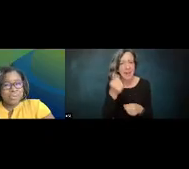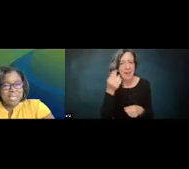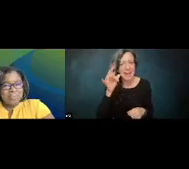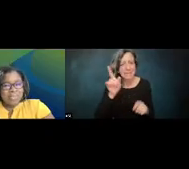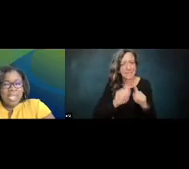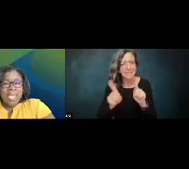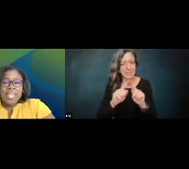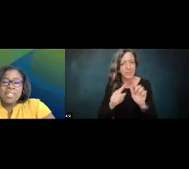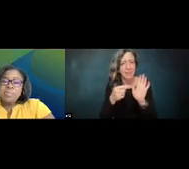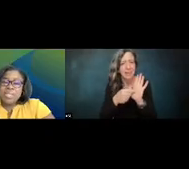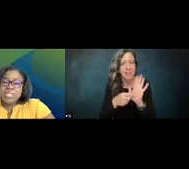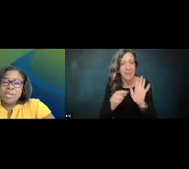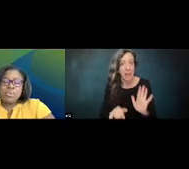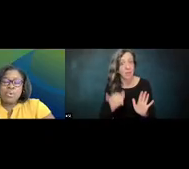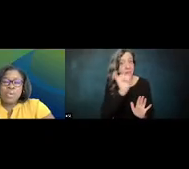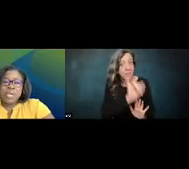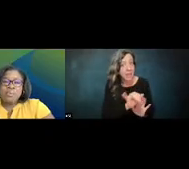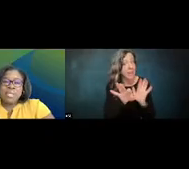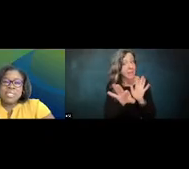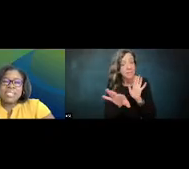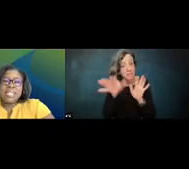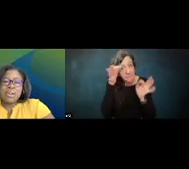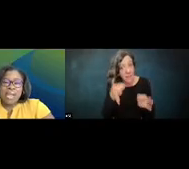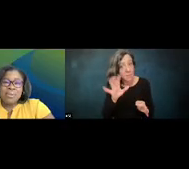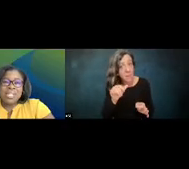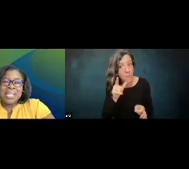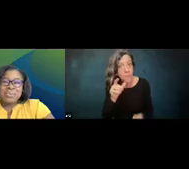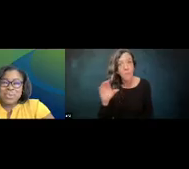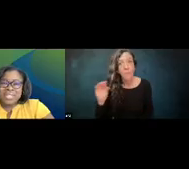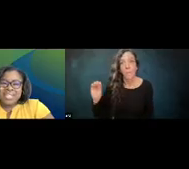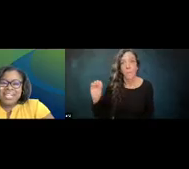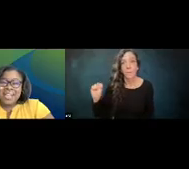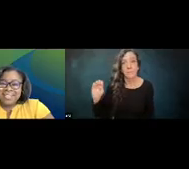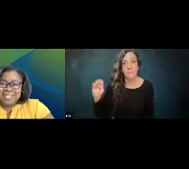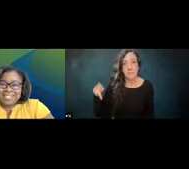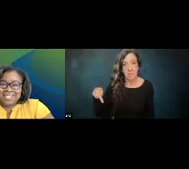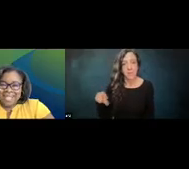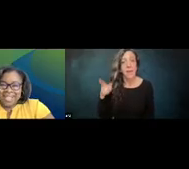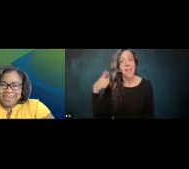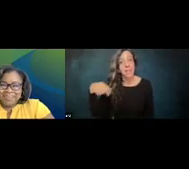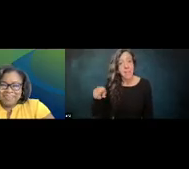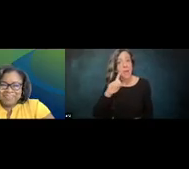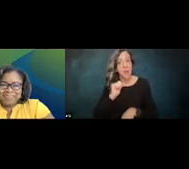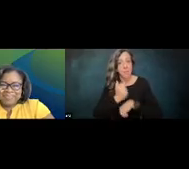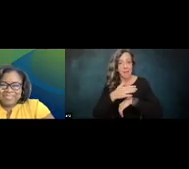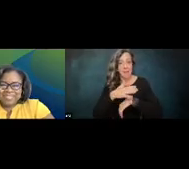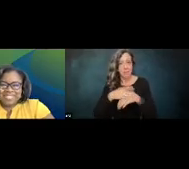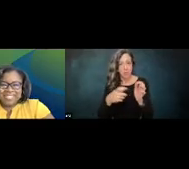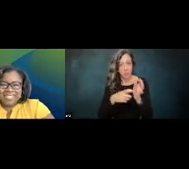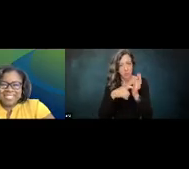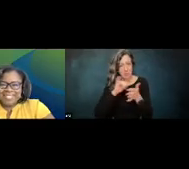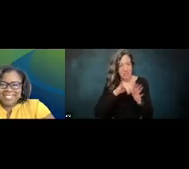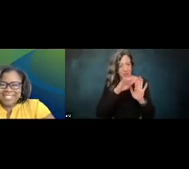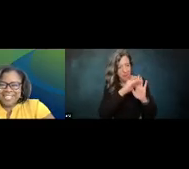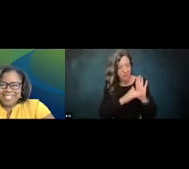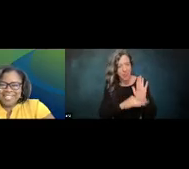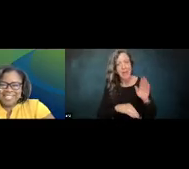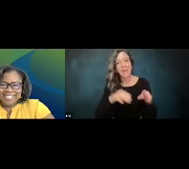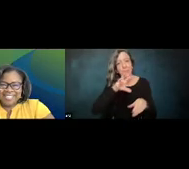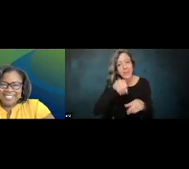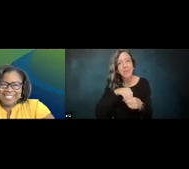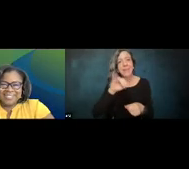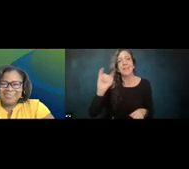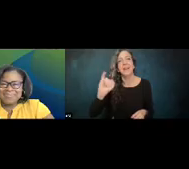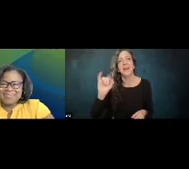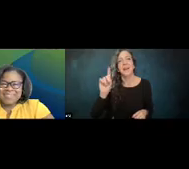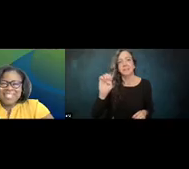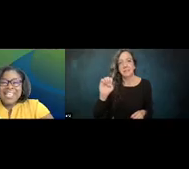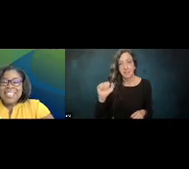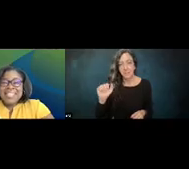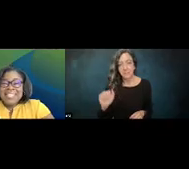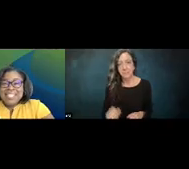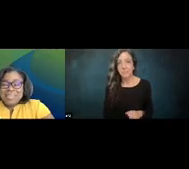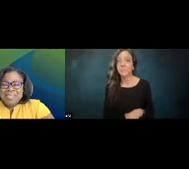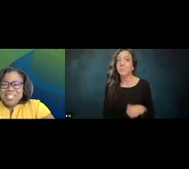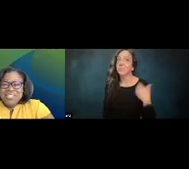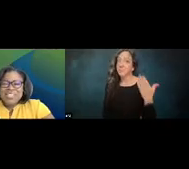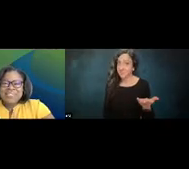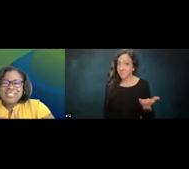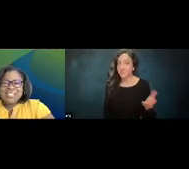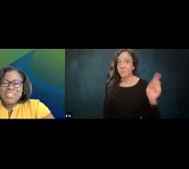by OSEP and they're based on requirements that are outlined within IDEA. Next slide. This image gives